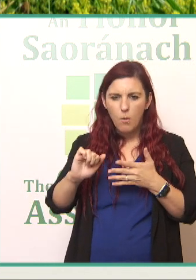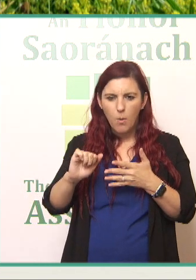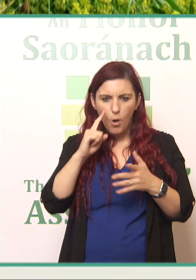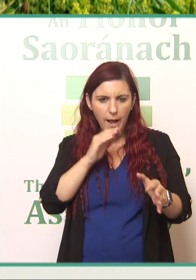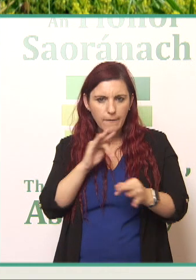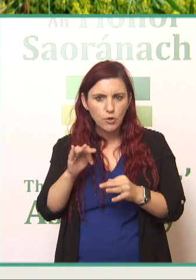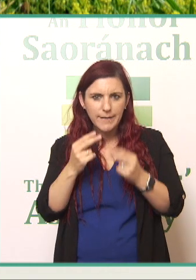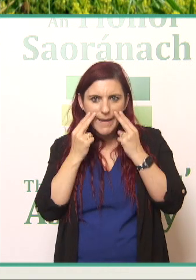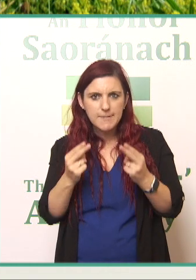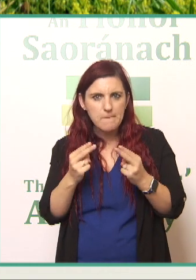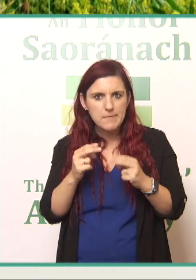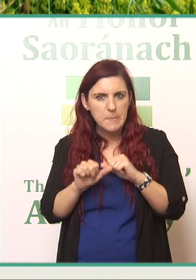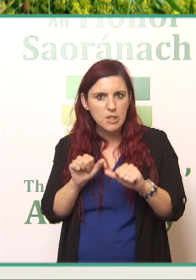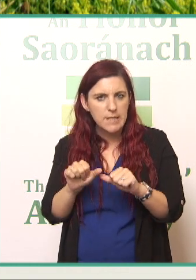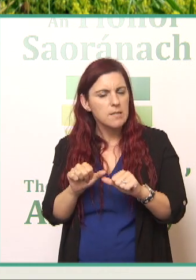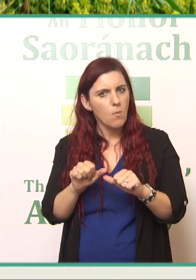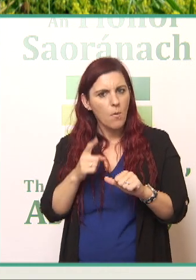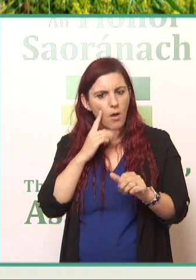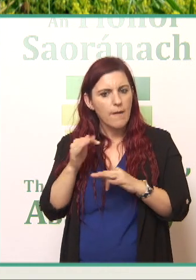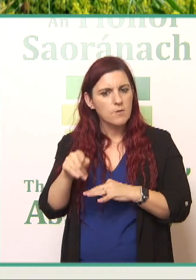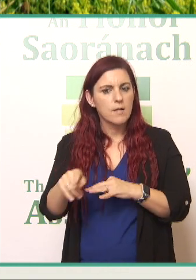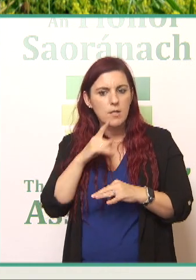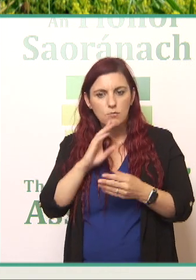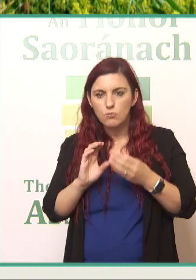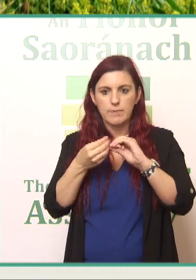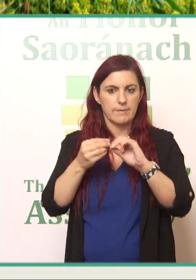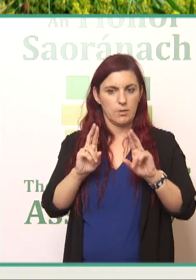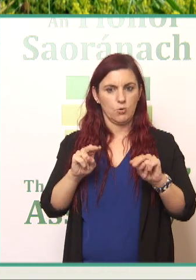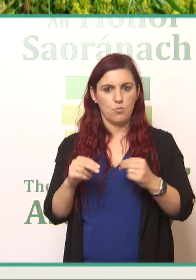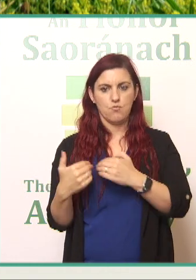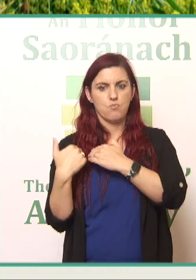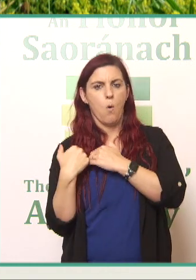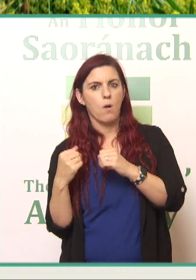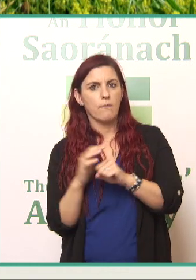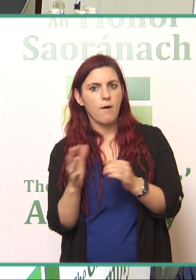that so this is creating new roles for Farmers as basically conservators of an farmed environment